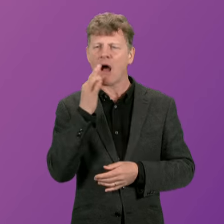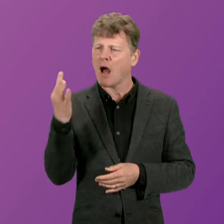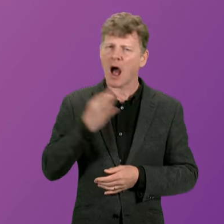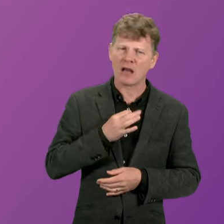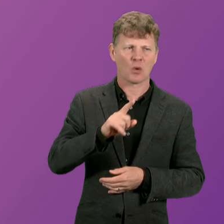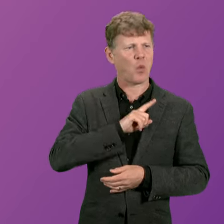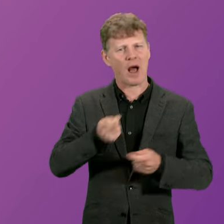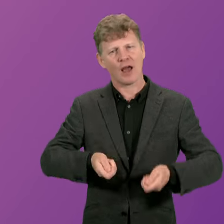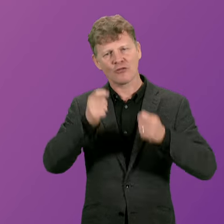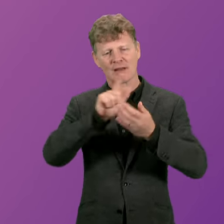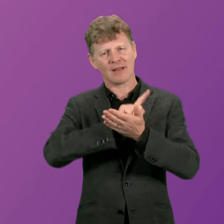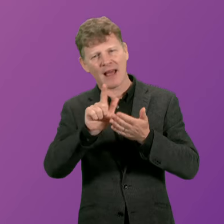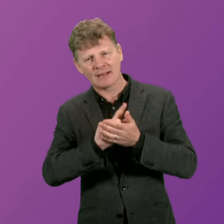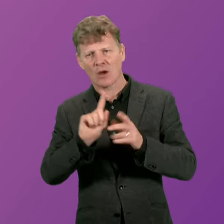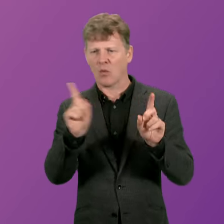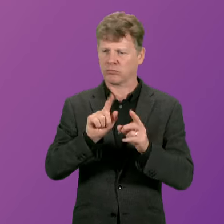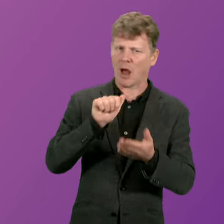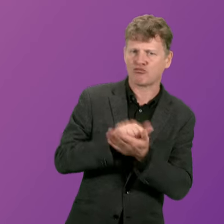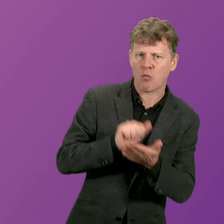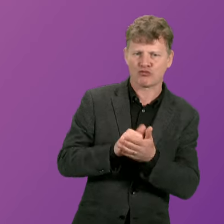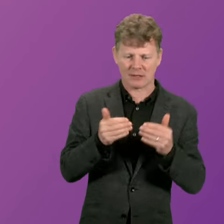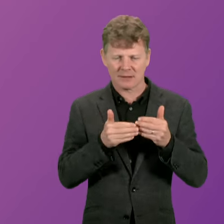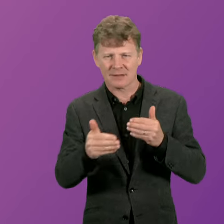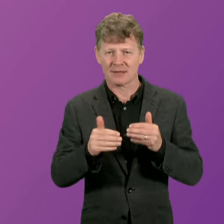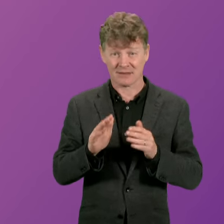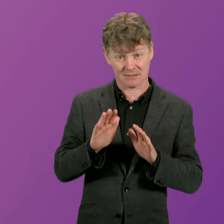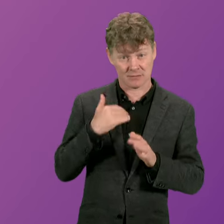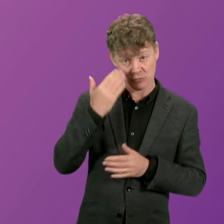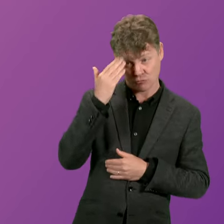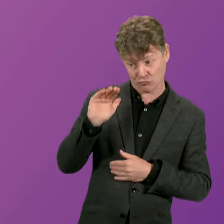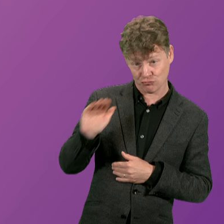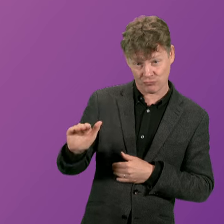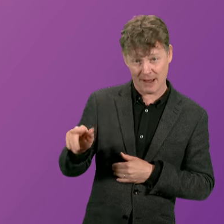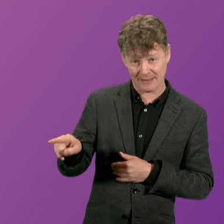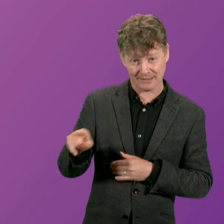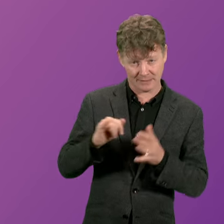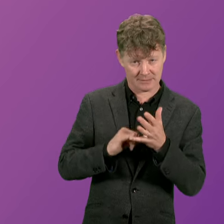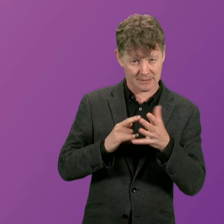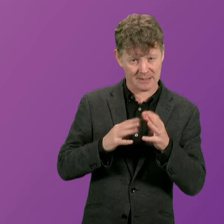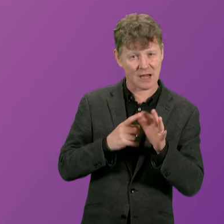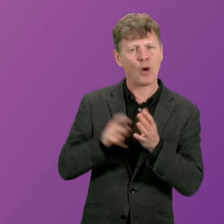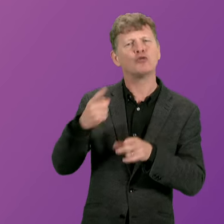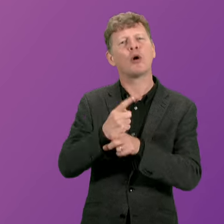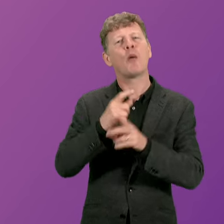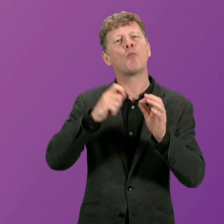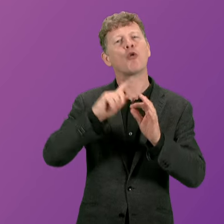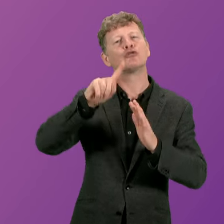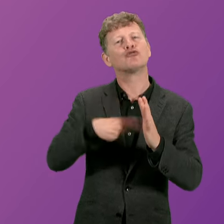to be taken. I remind Mr Sarwar that, in the Boris Johnson case to which he referred, Chris Bryant,